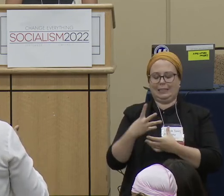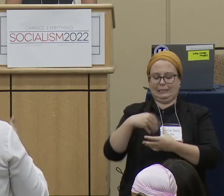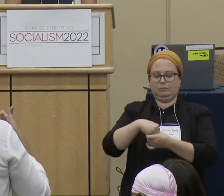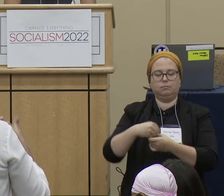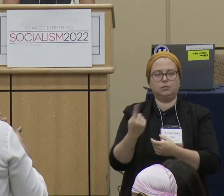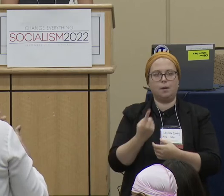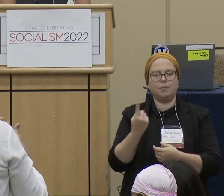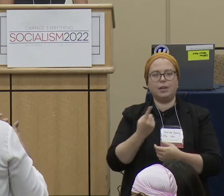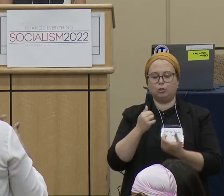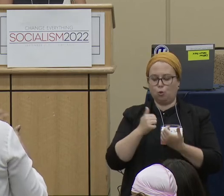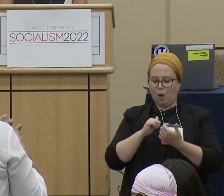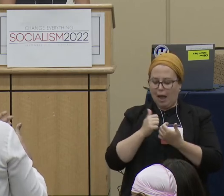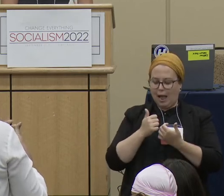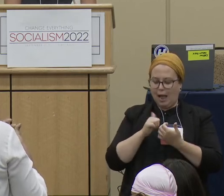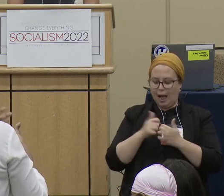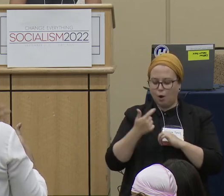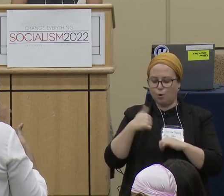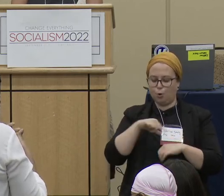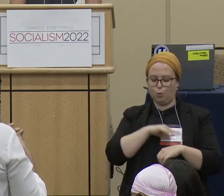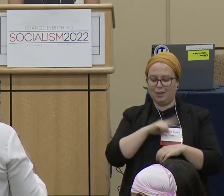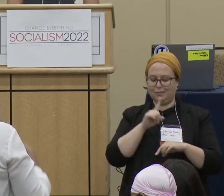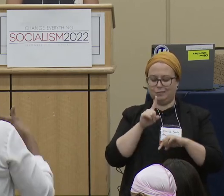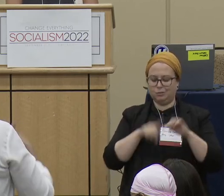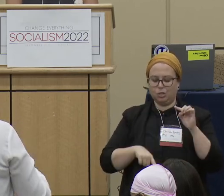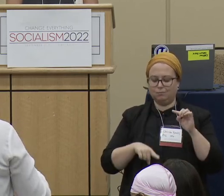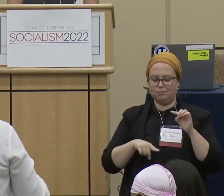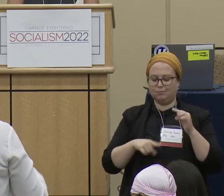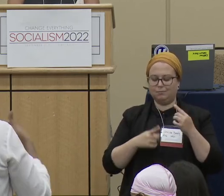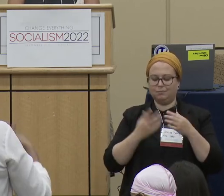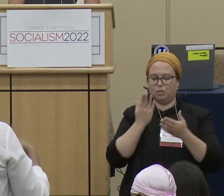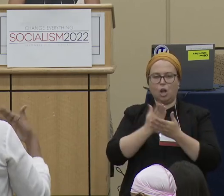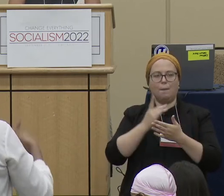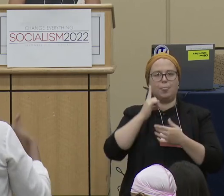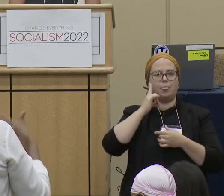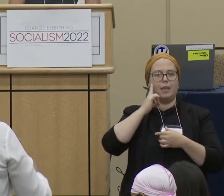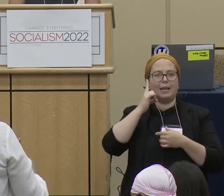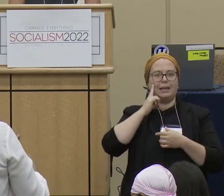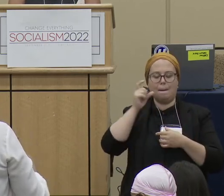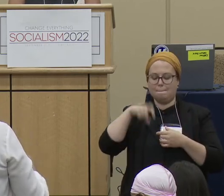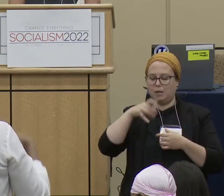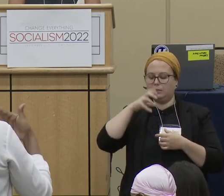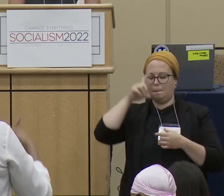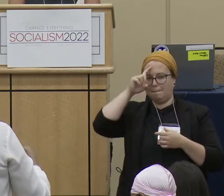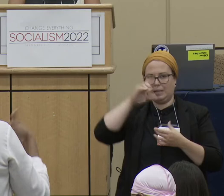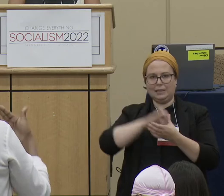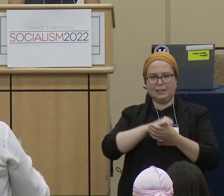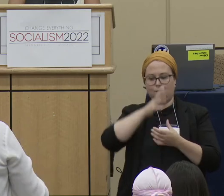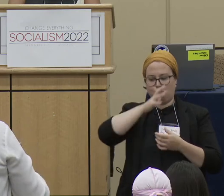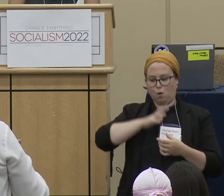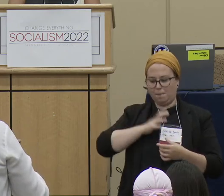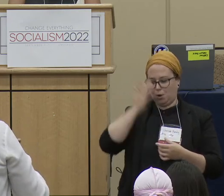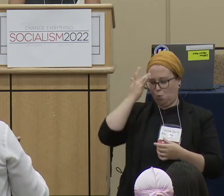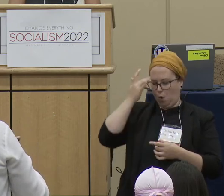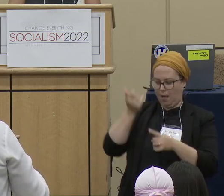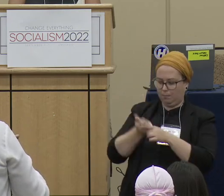practice, for example. What will you do that ? Knowing that